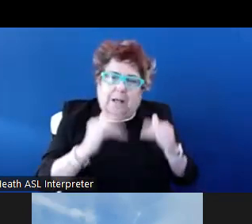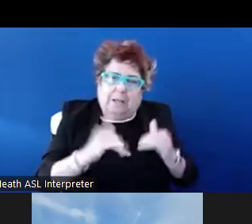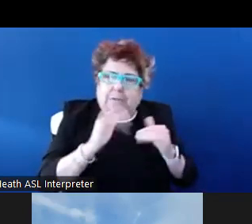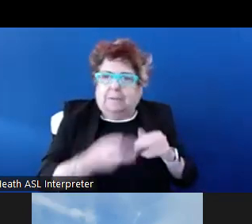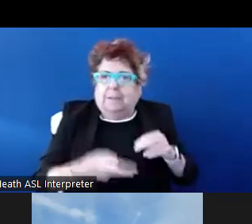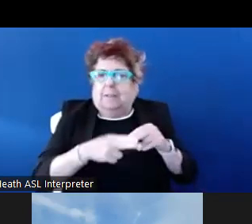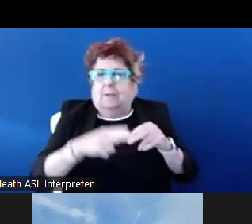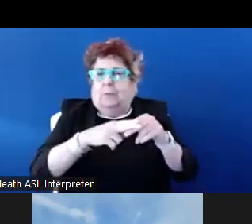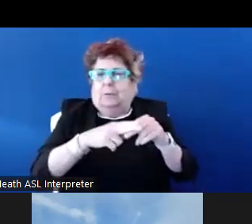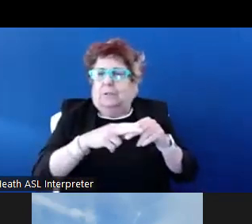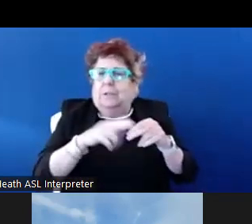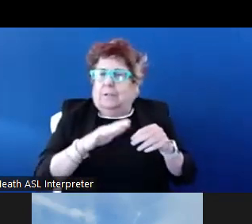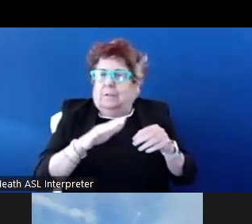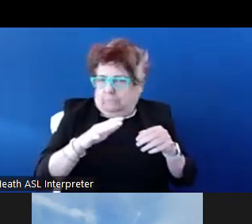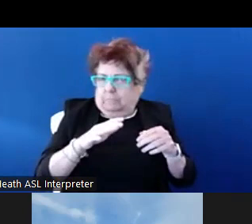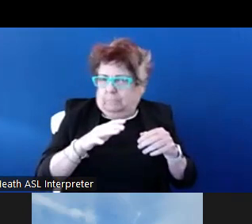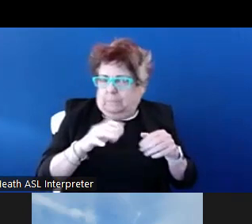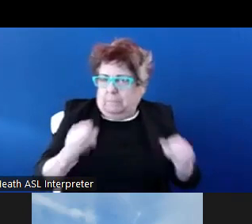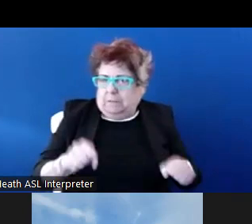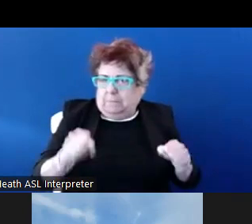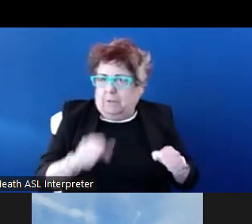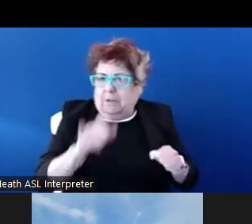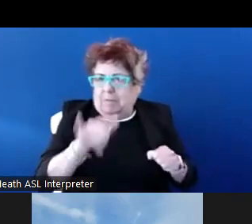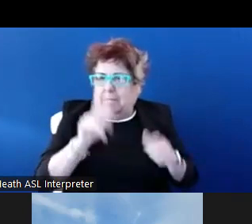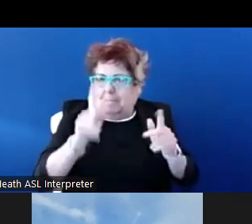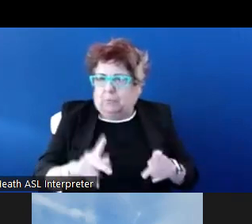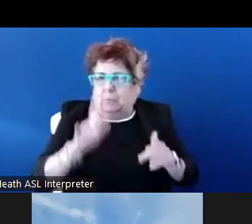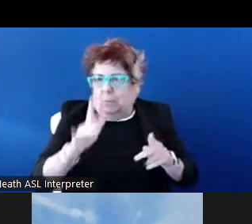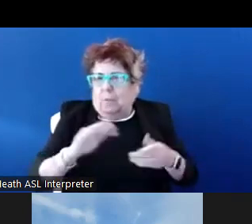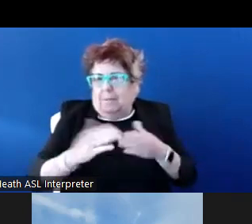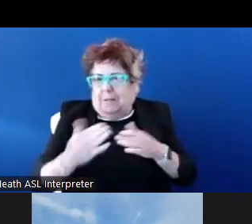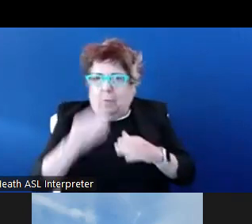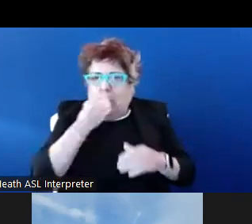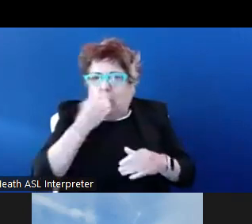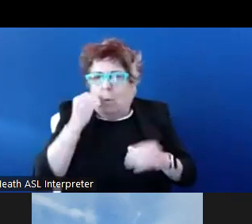homeless or end up in an emergency room. And people with disabilities and older adults